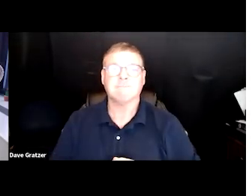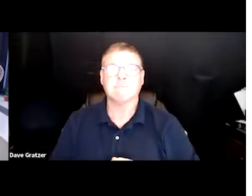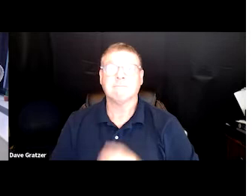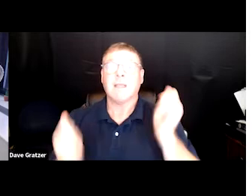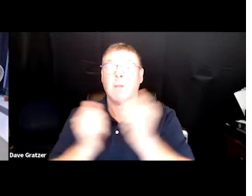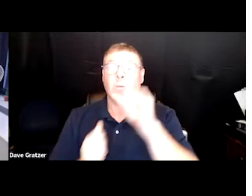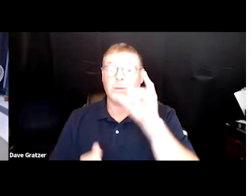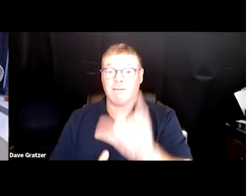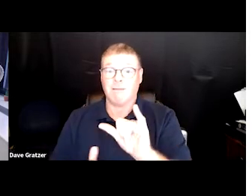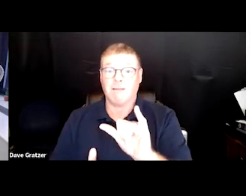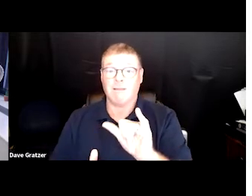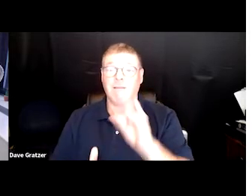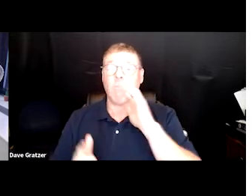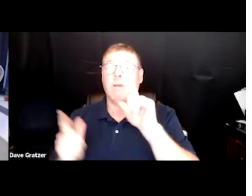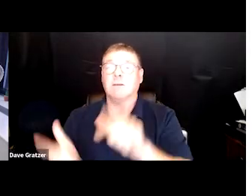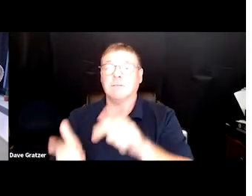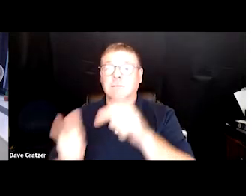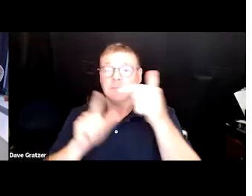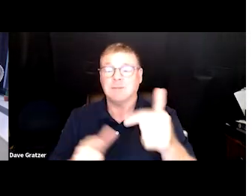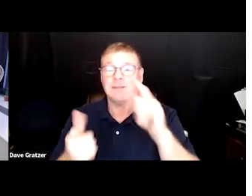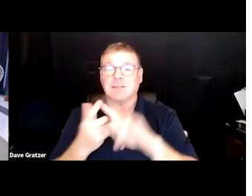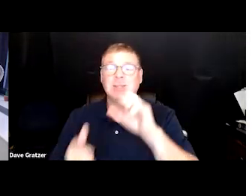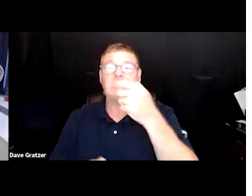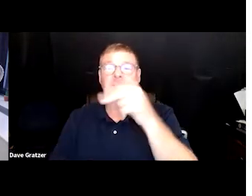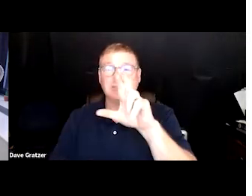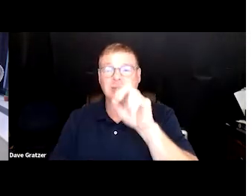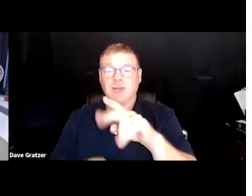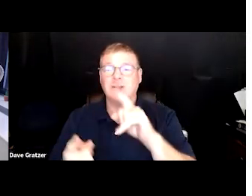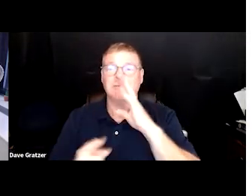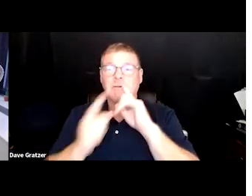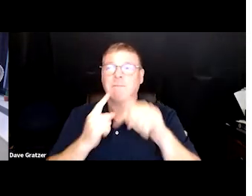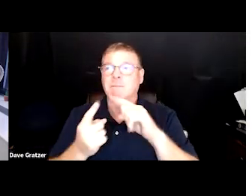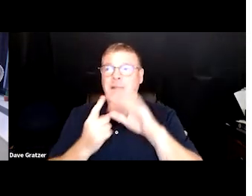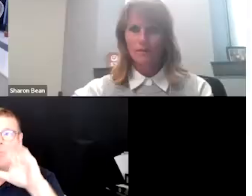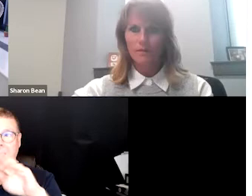I will transfer it to Sharon to talk about Camdens. Thank you.